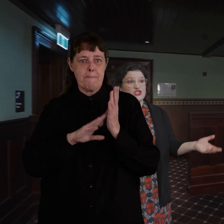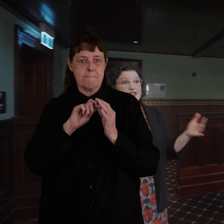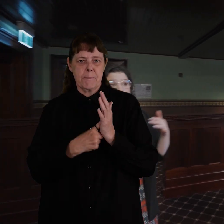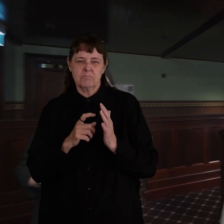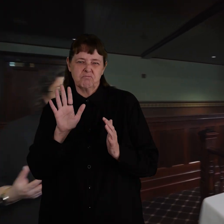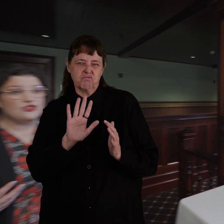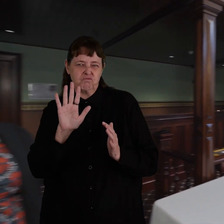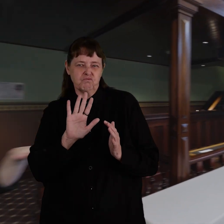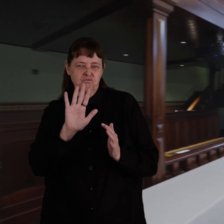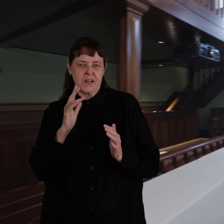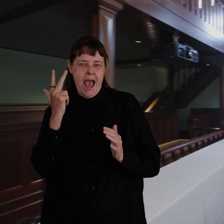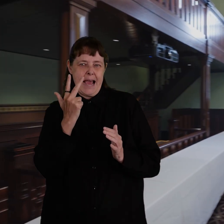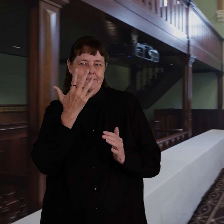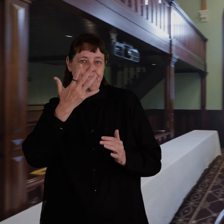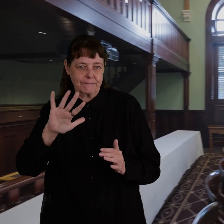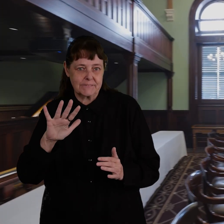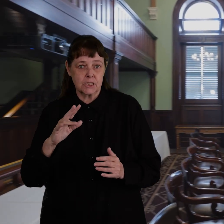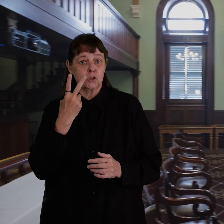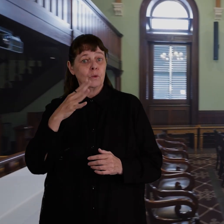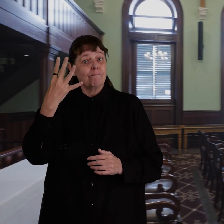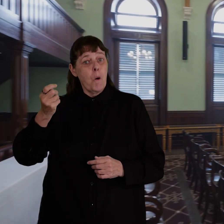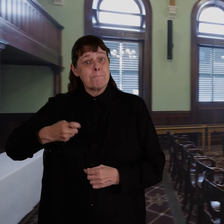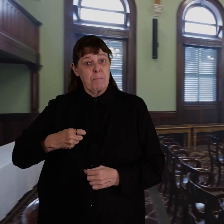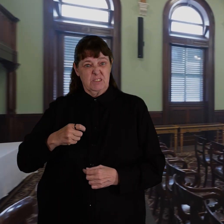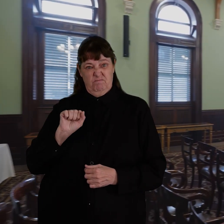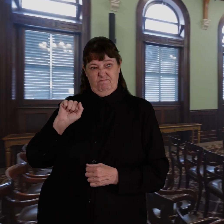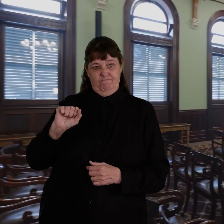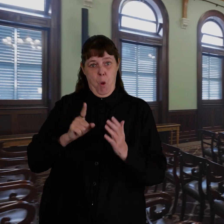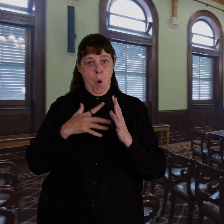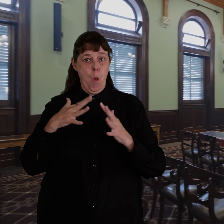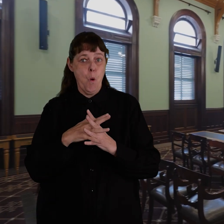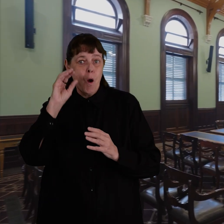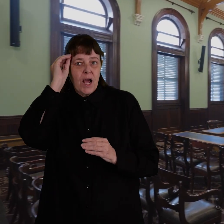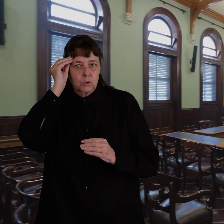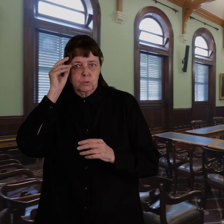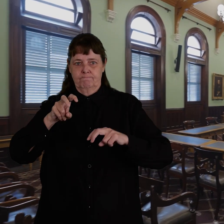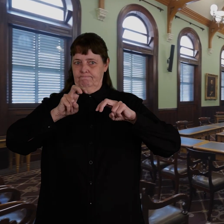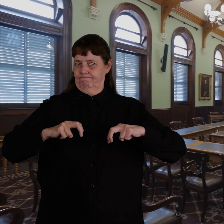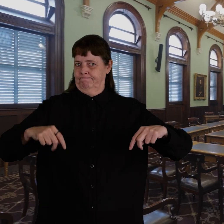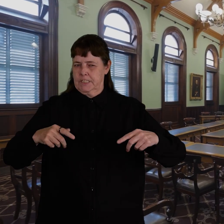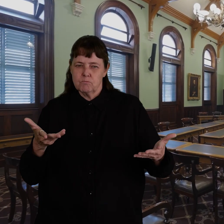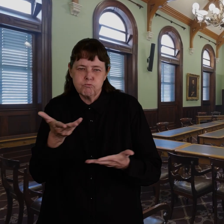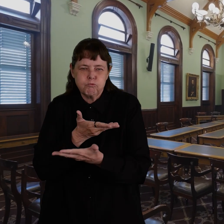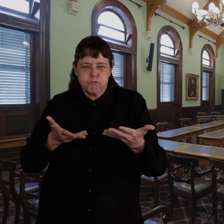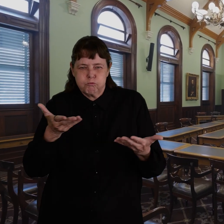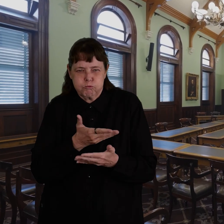which is the original chamber where those 24 members of the Legislative Council in the 1850s